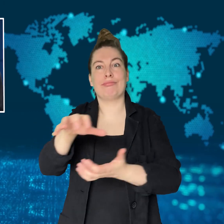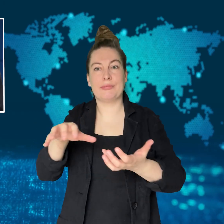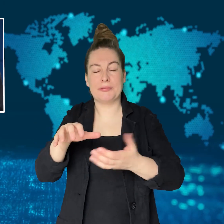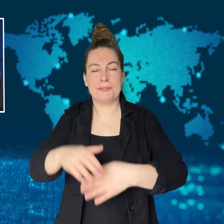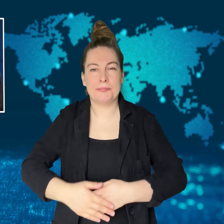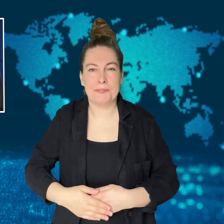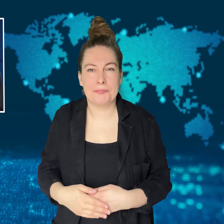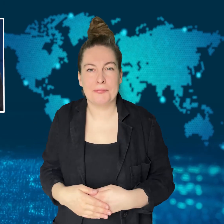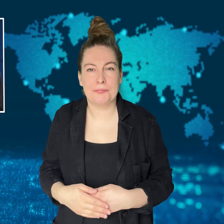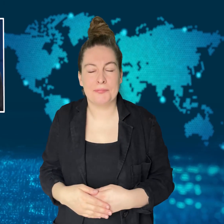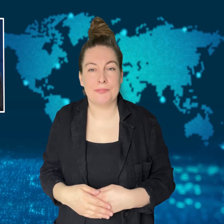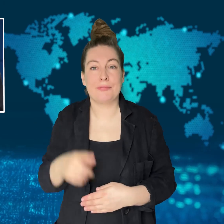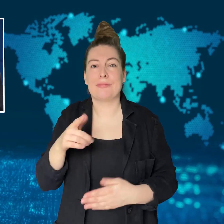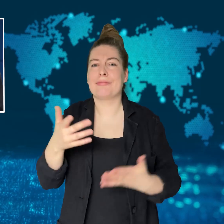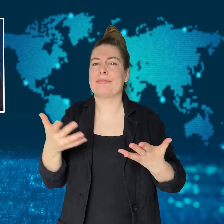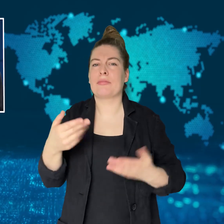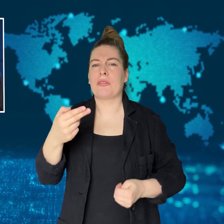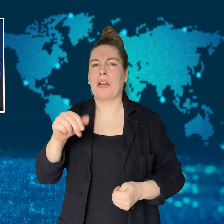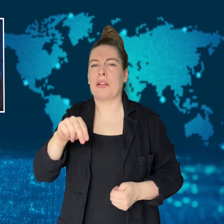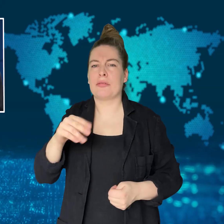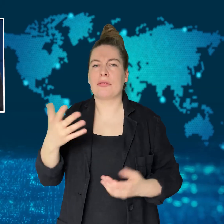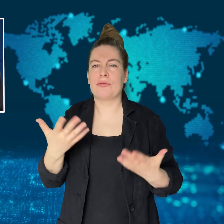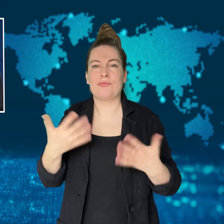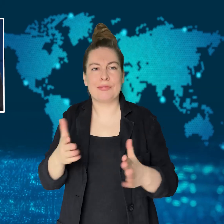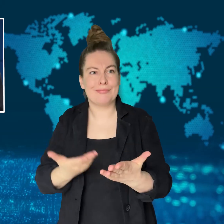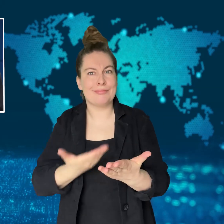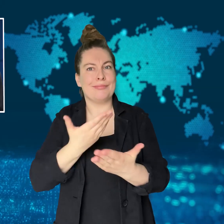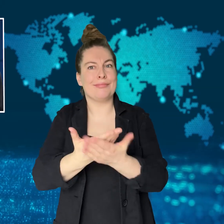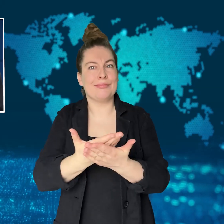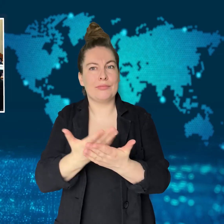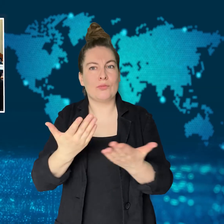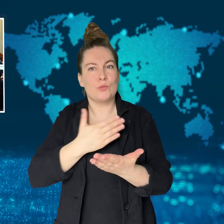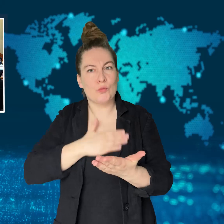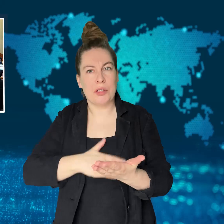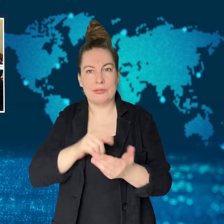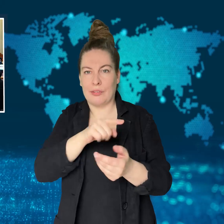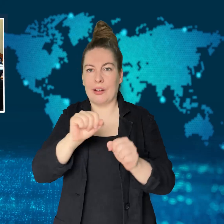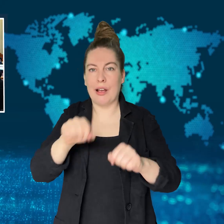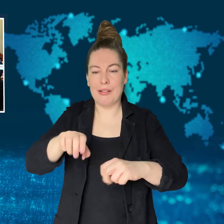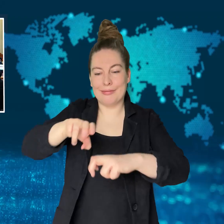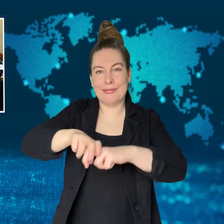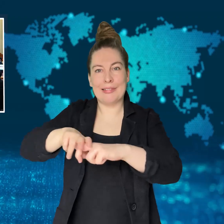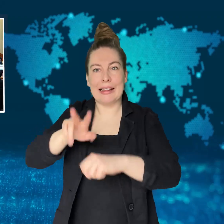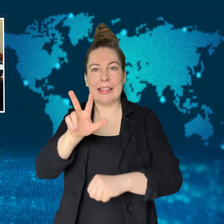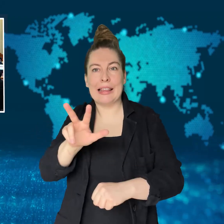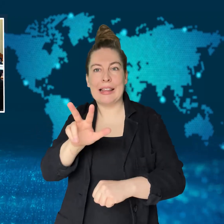Constitutional Court seats leading to a push to impeach him.